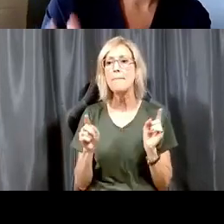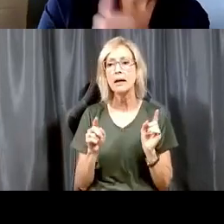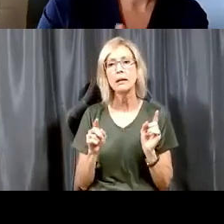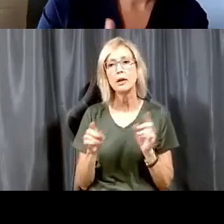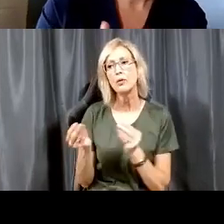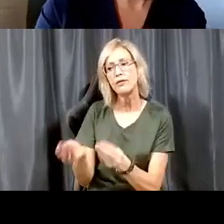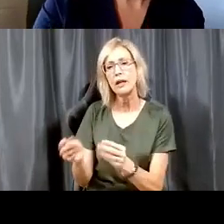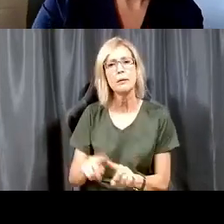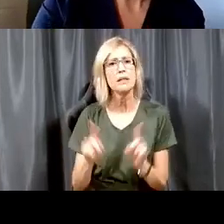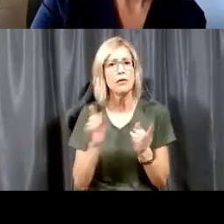Cut it up differently so it's safe.